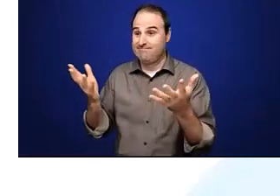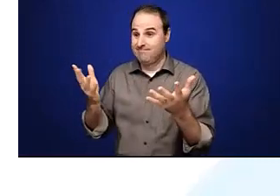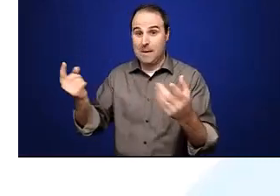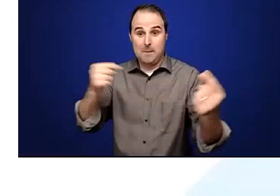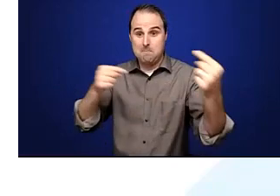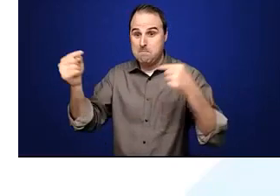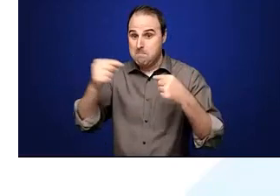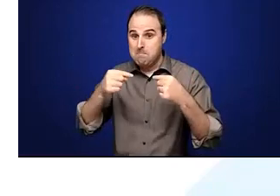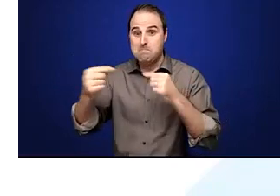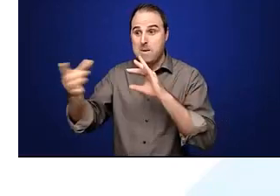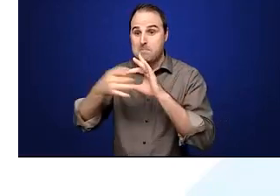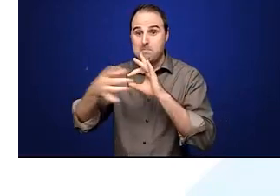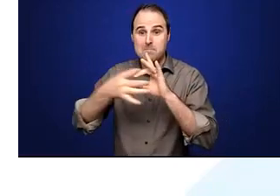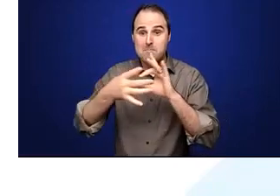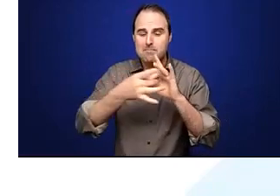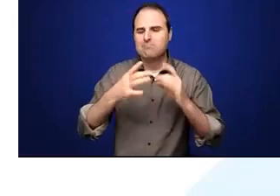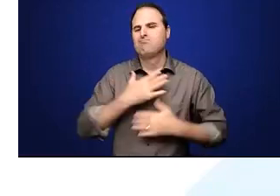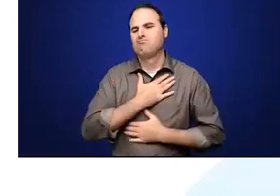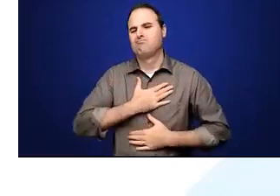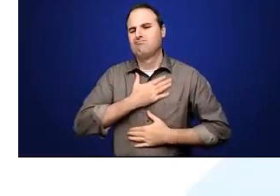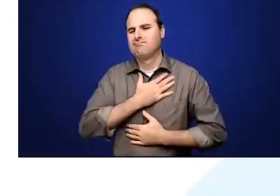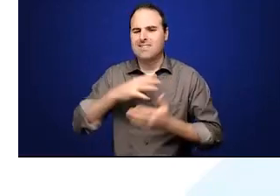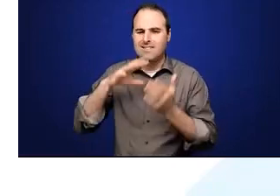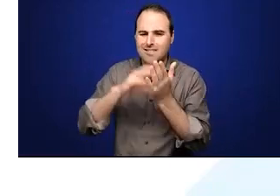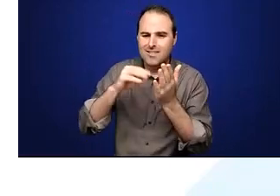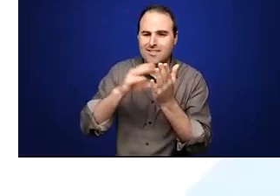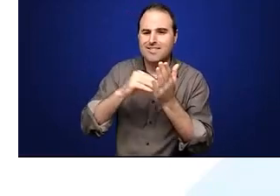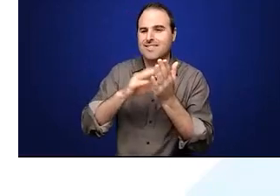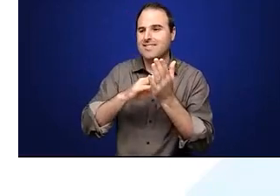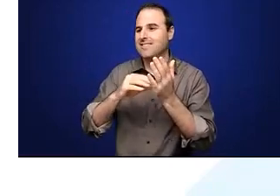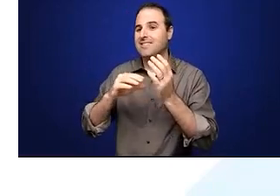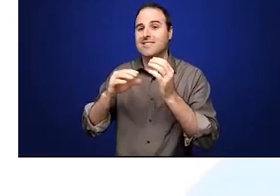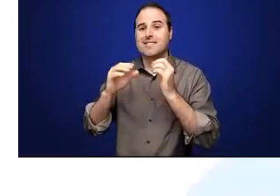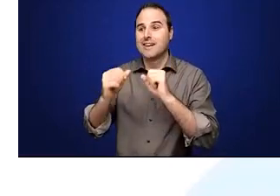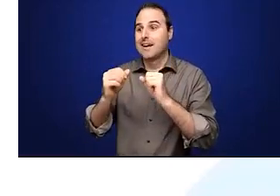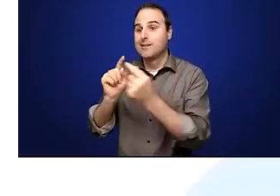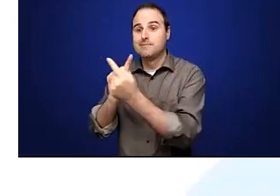being able to connect. We had a social event afterwards,